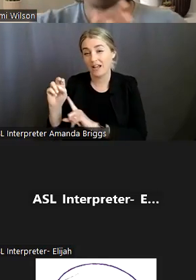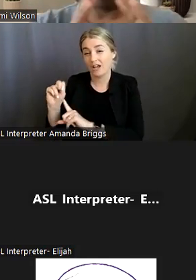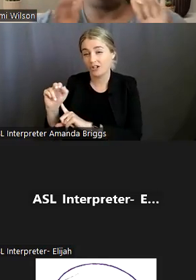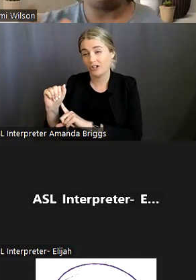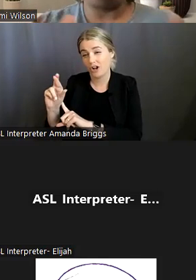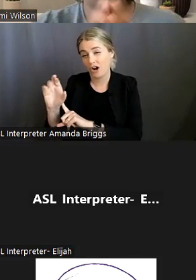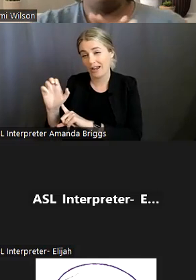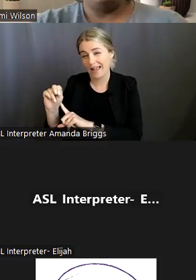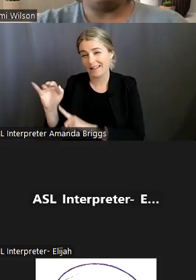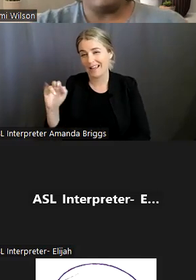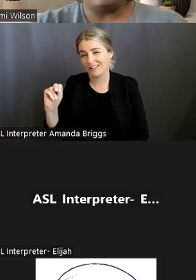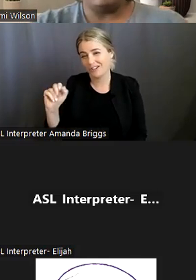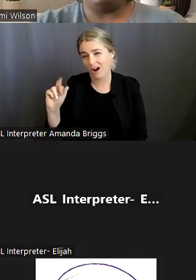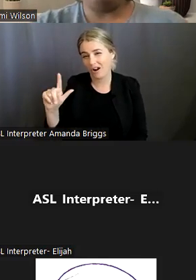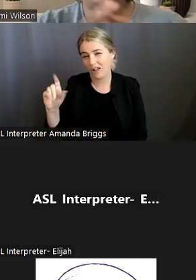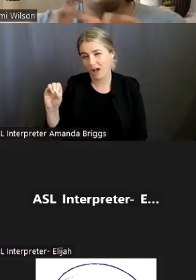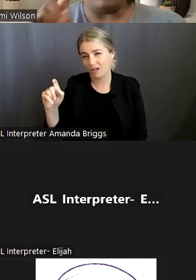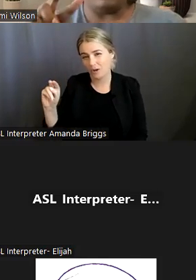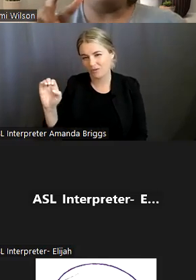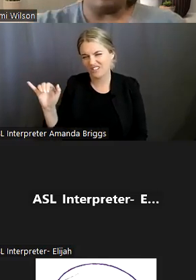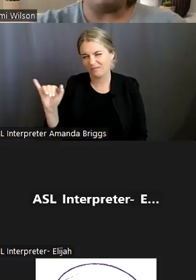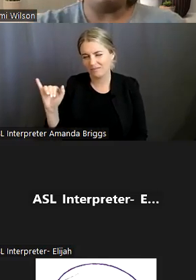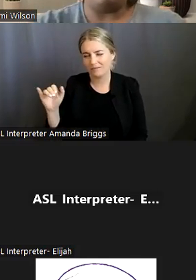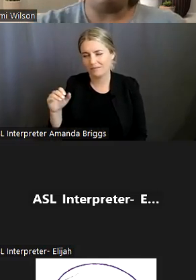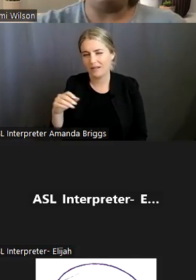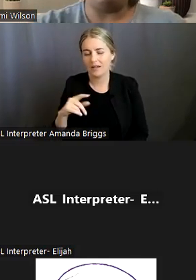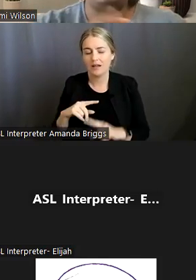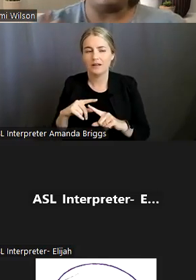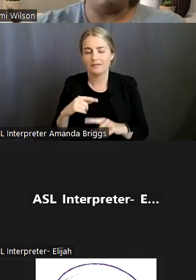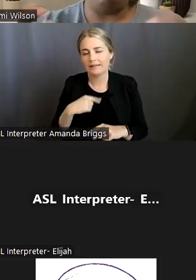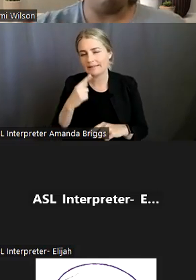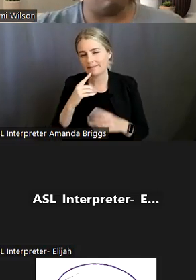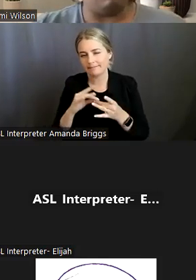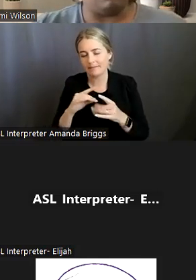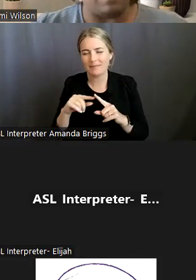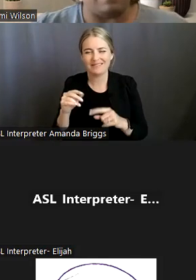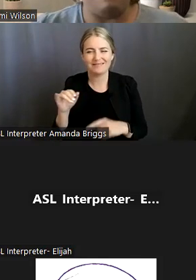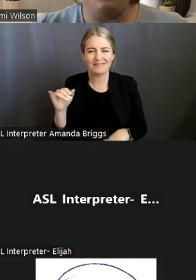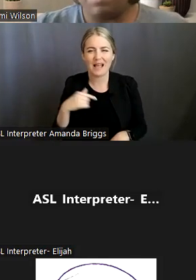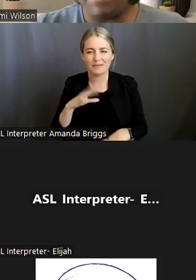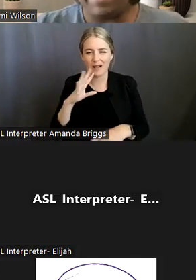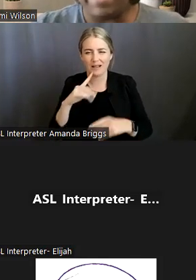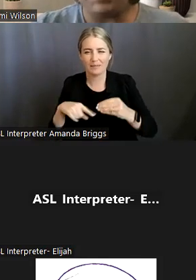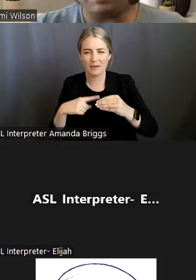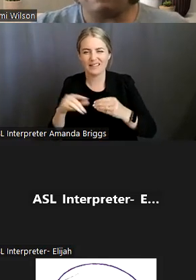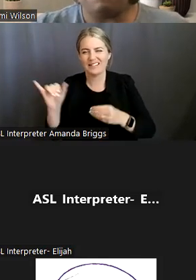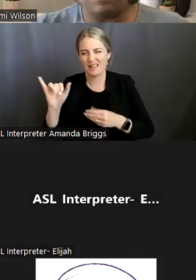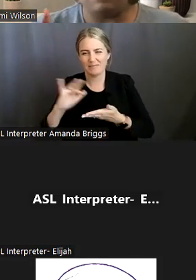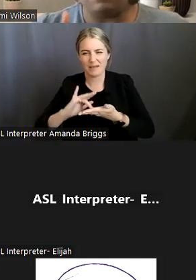throughout the training, but I am talking about the same medication for those.